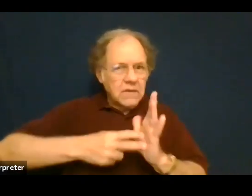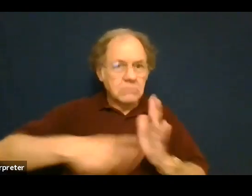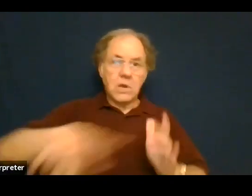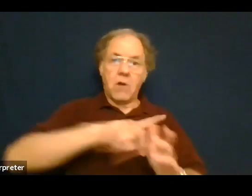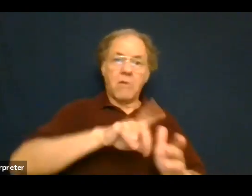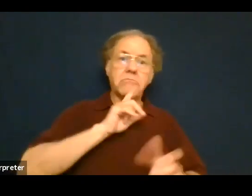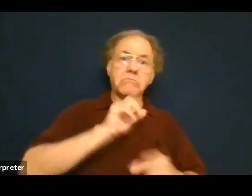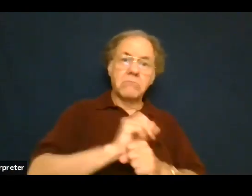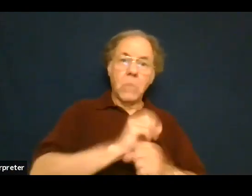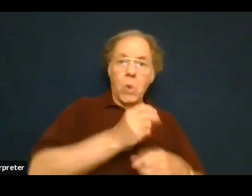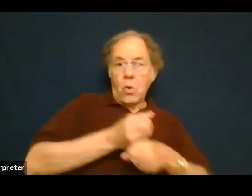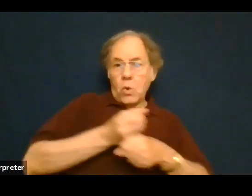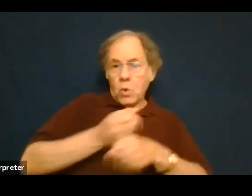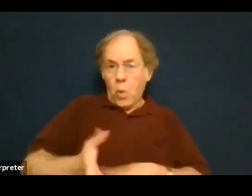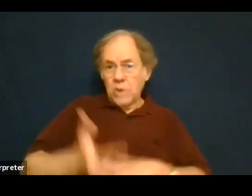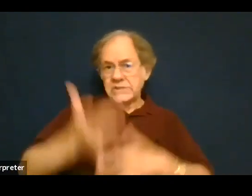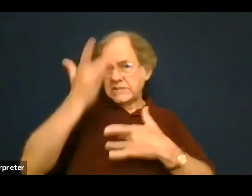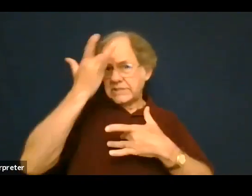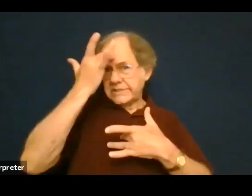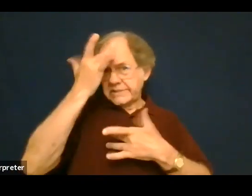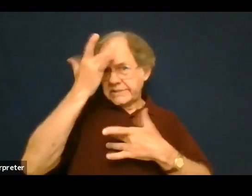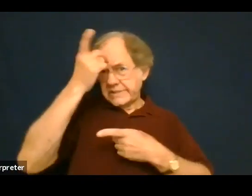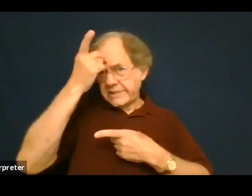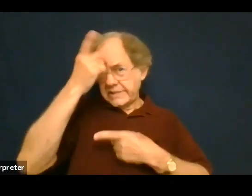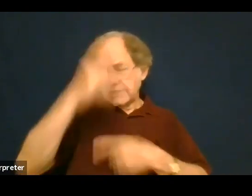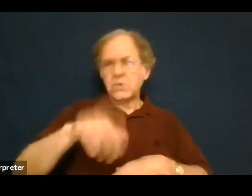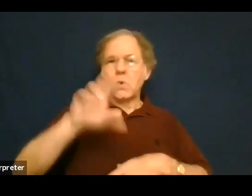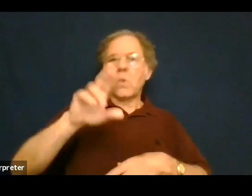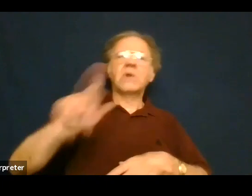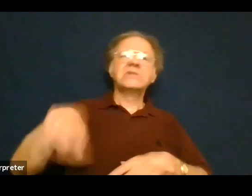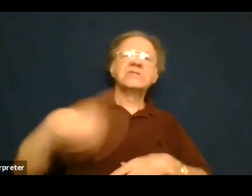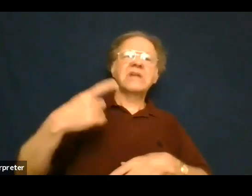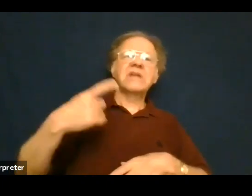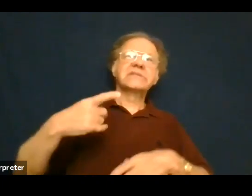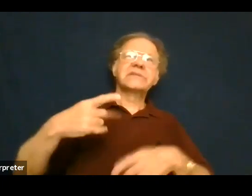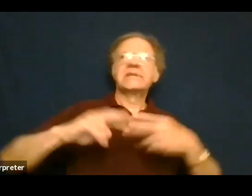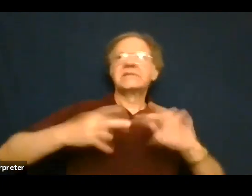or are they just things that are, genetically, the difference between me and you? We're all different.